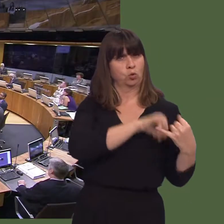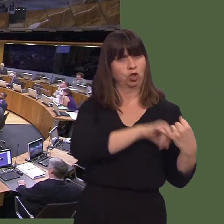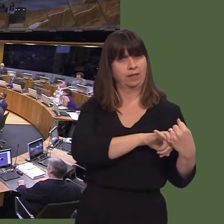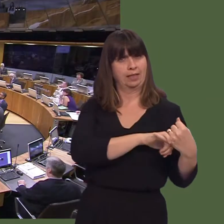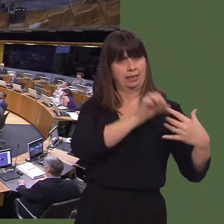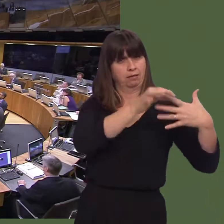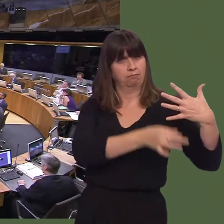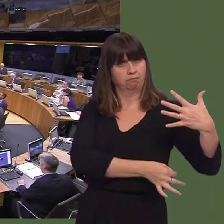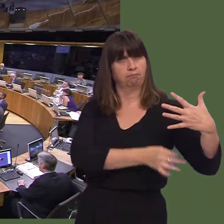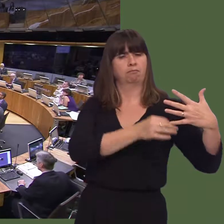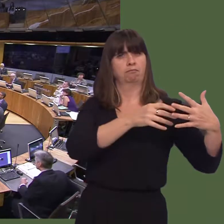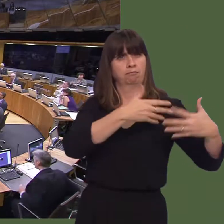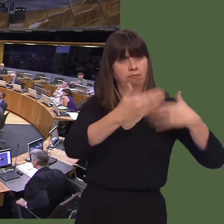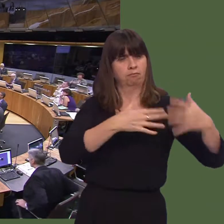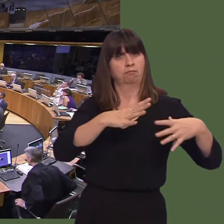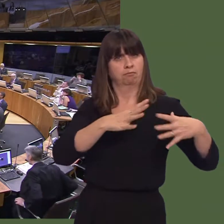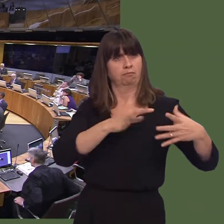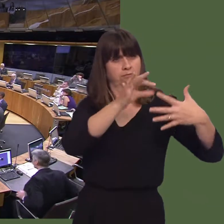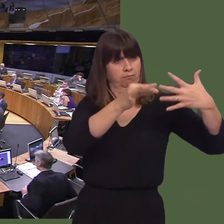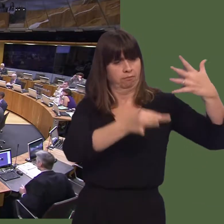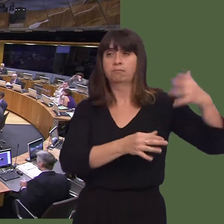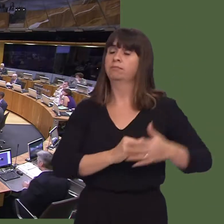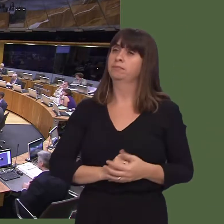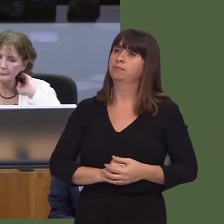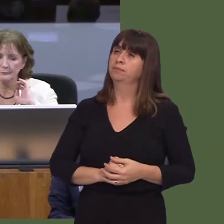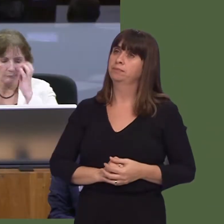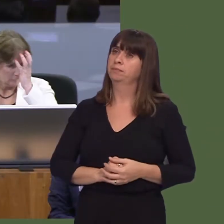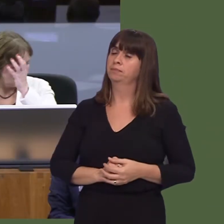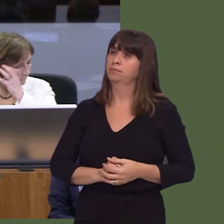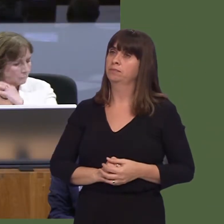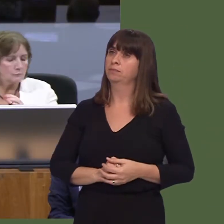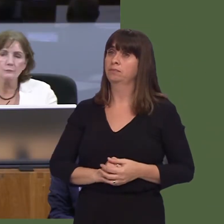Angela Burns AM: Of course, a vital component, which you touched on very slightly in your